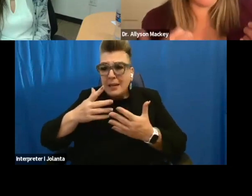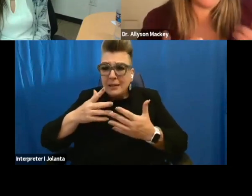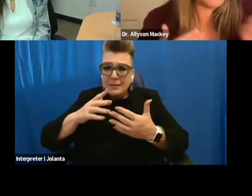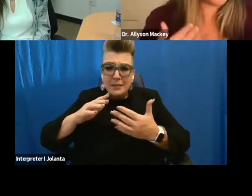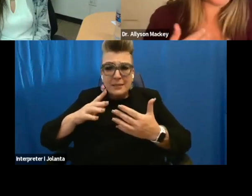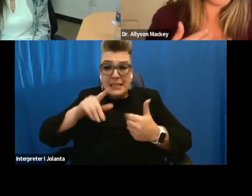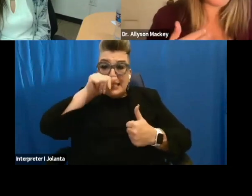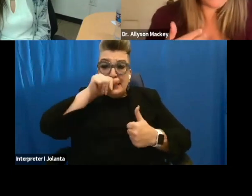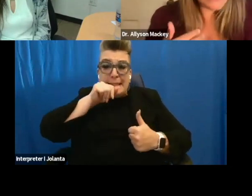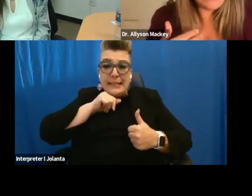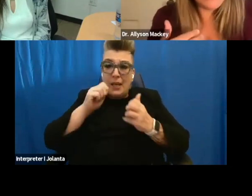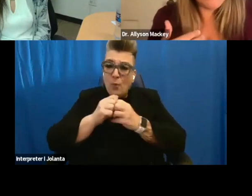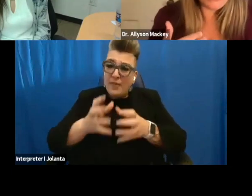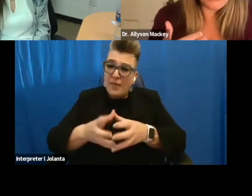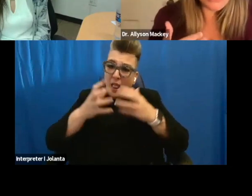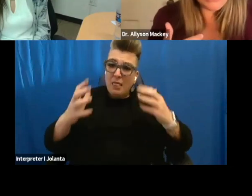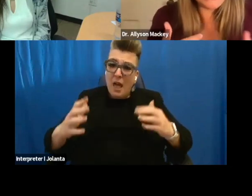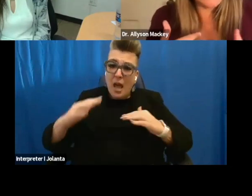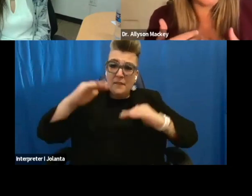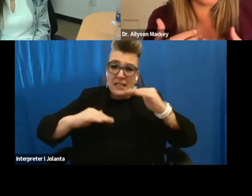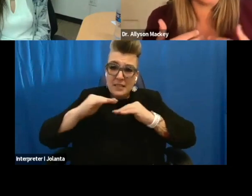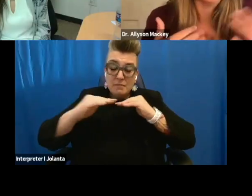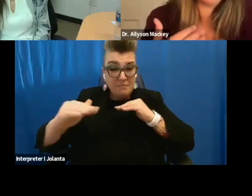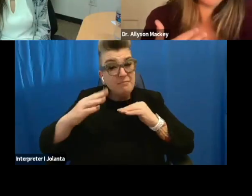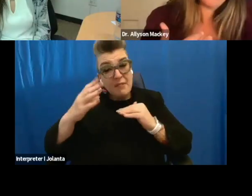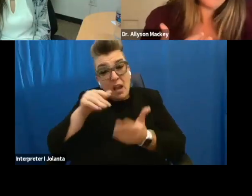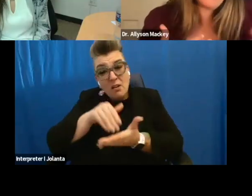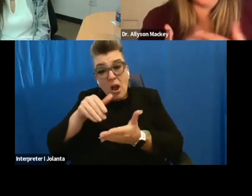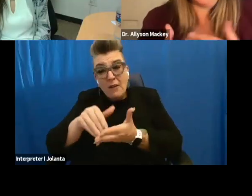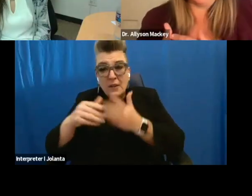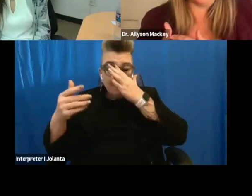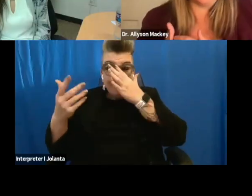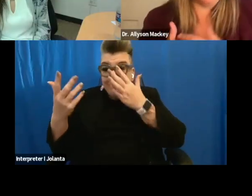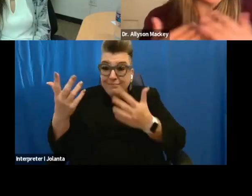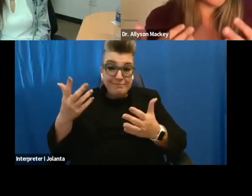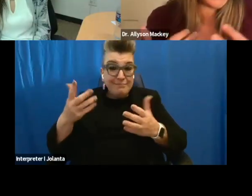variability in who's with the kid brushing the teeth and sort of where the kid is and what's